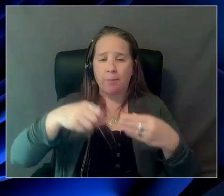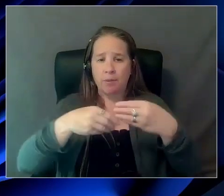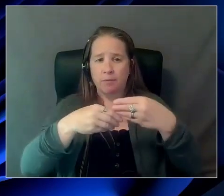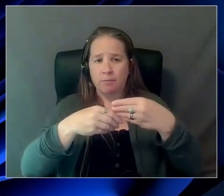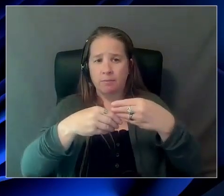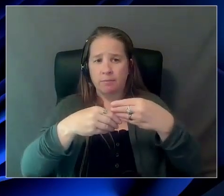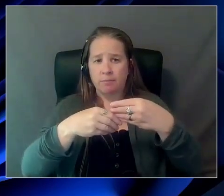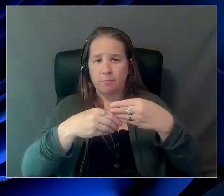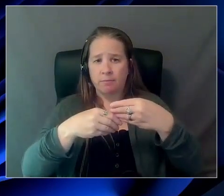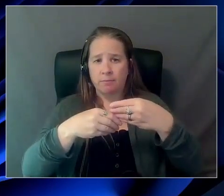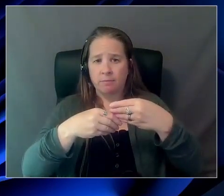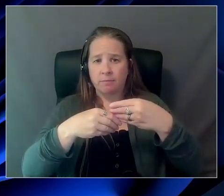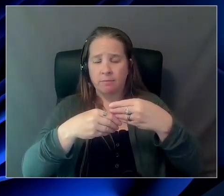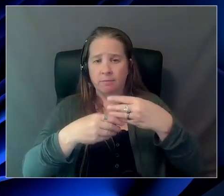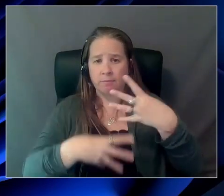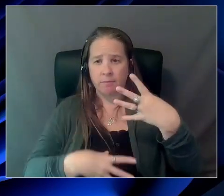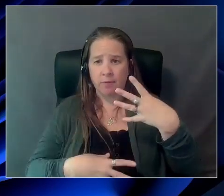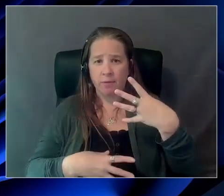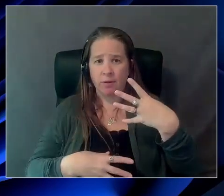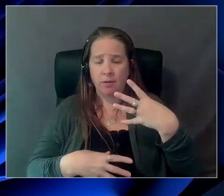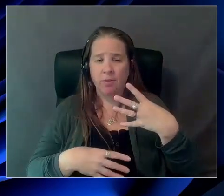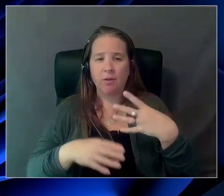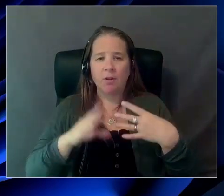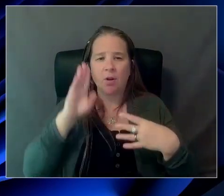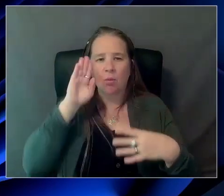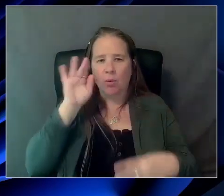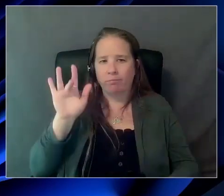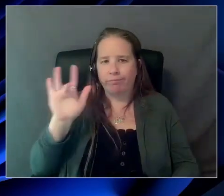Uh, all the apps on the website I'm going to press space here,